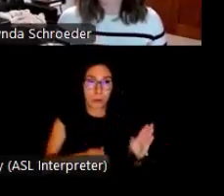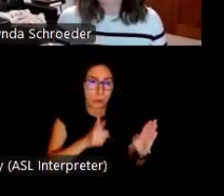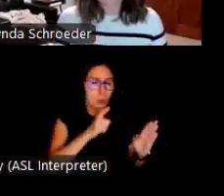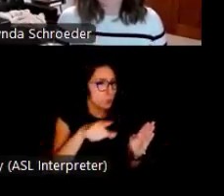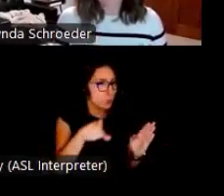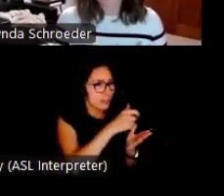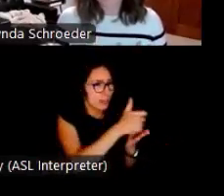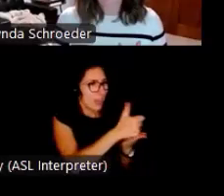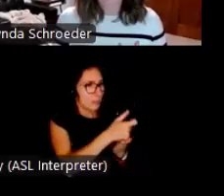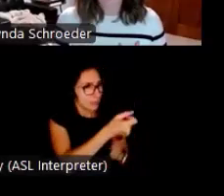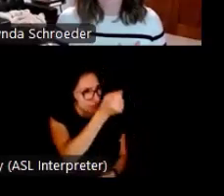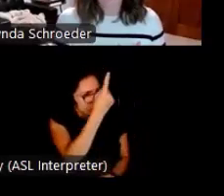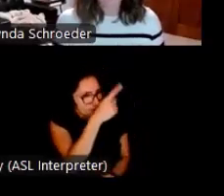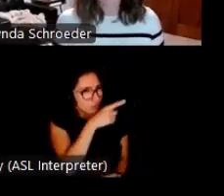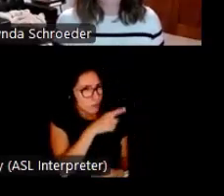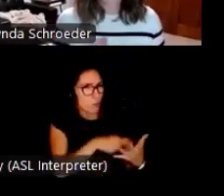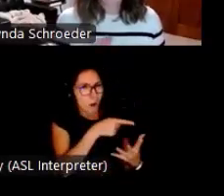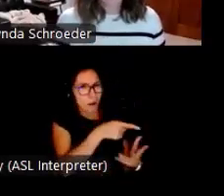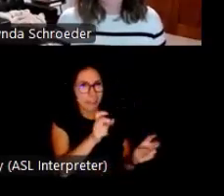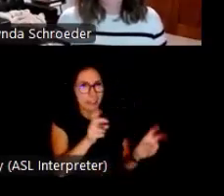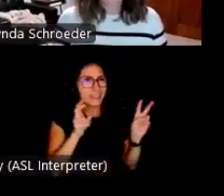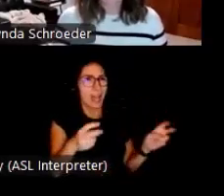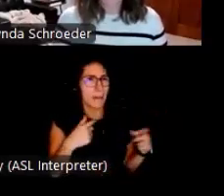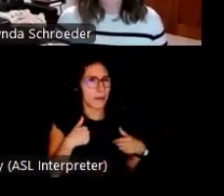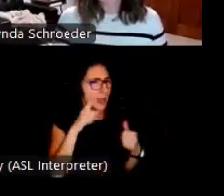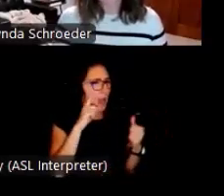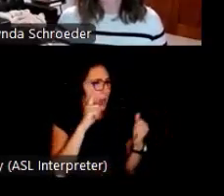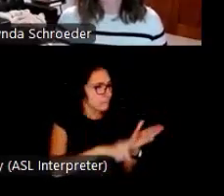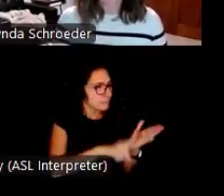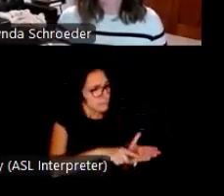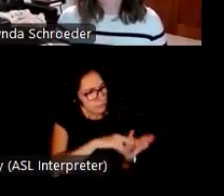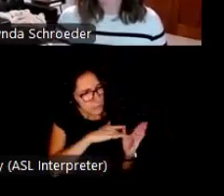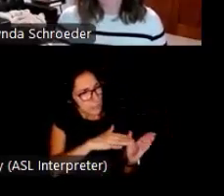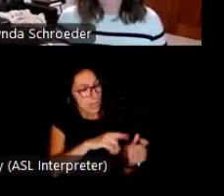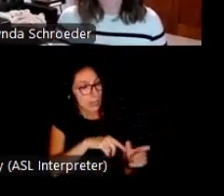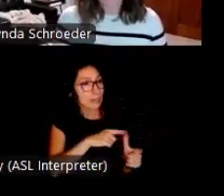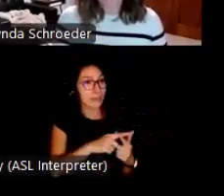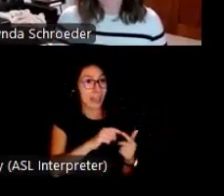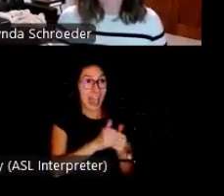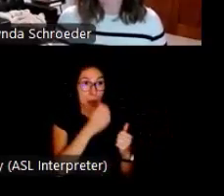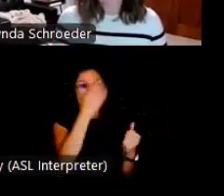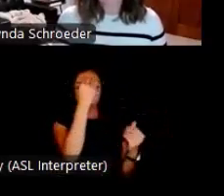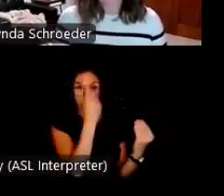this topic is I'm studying, how I should share it, and how often I should share it.